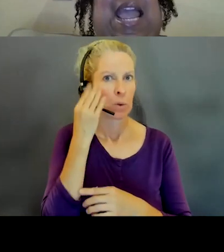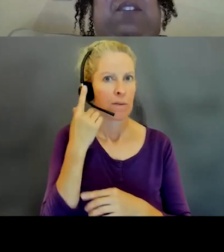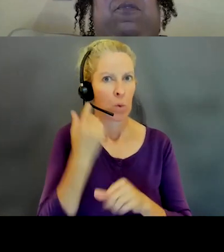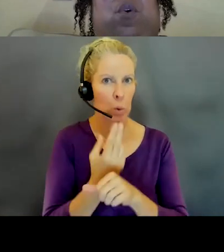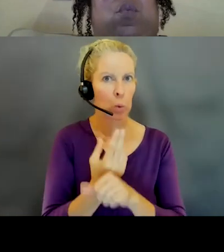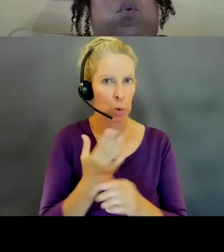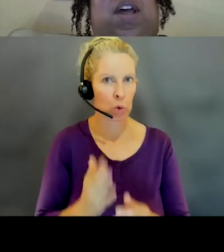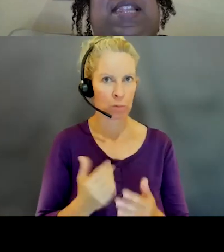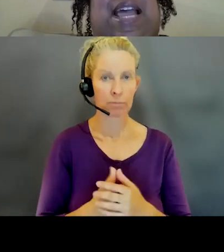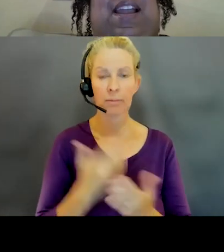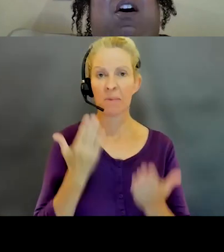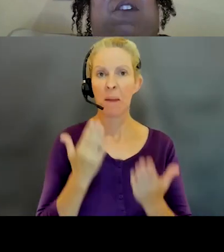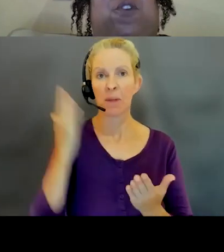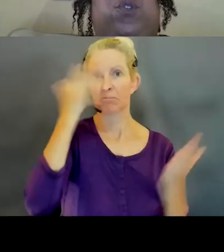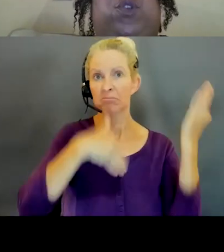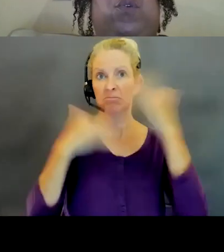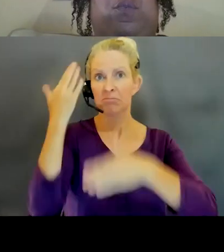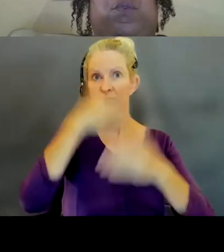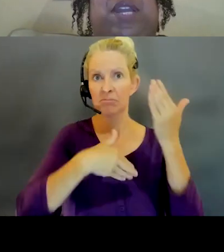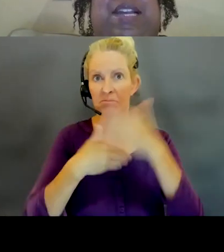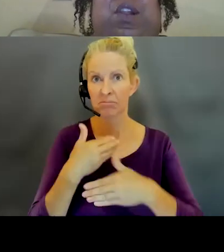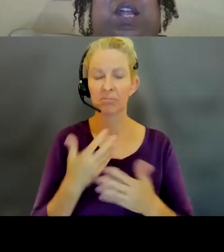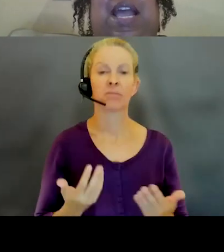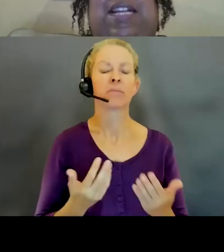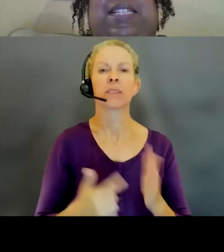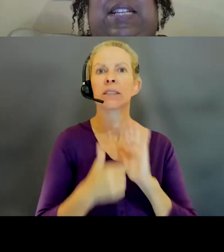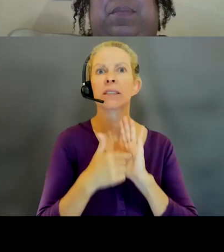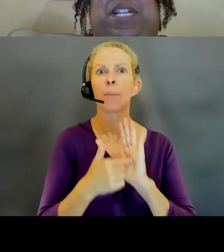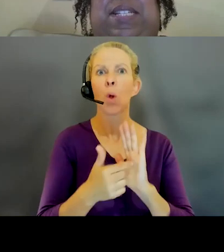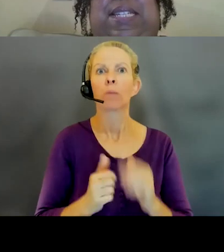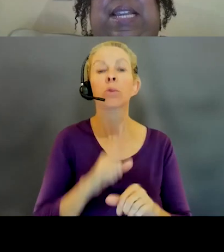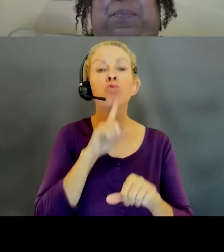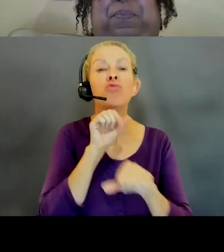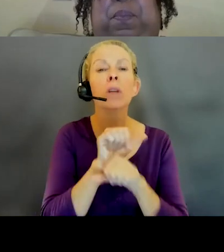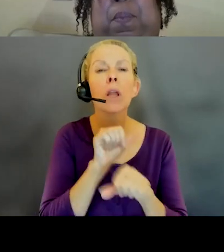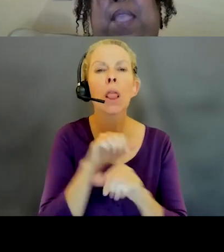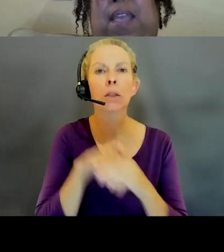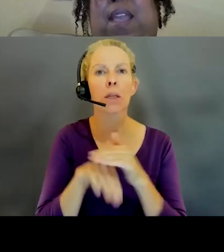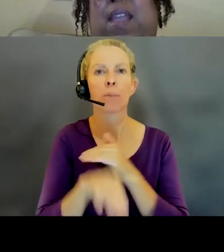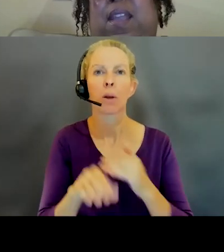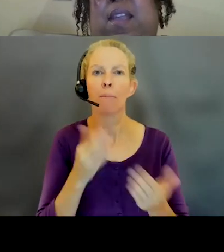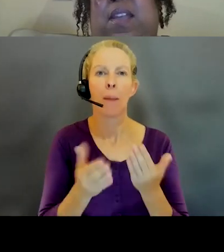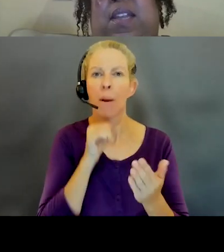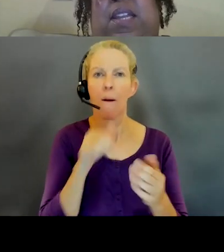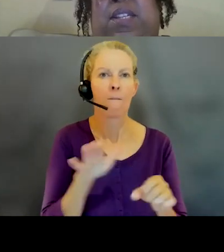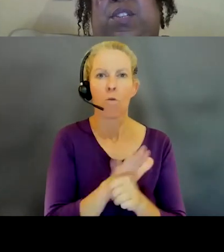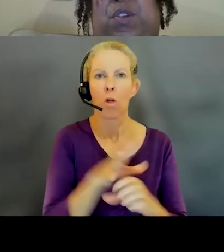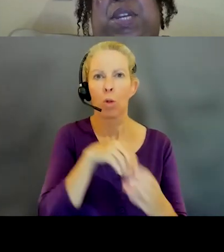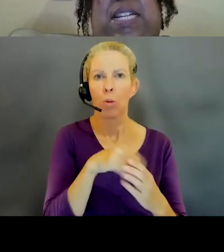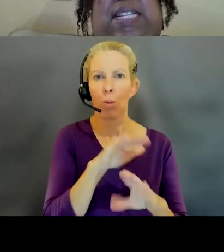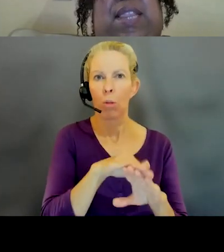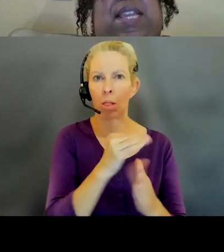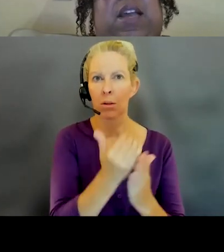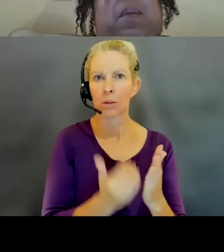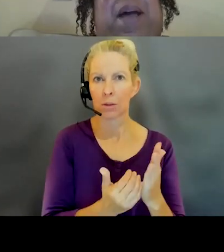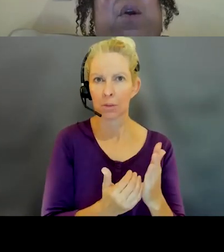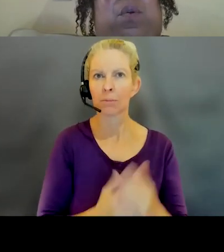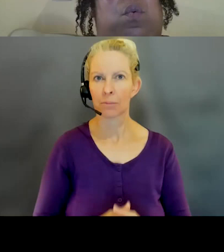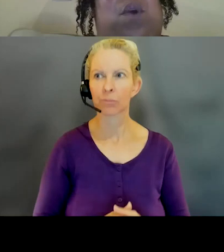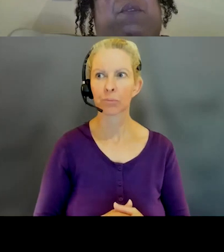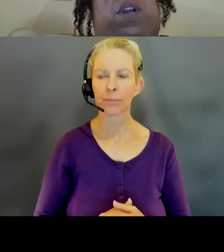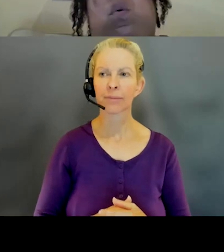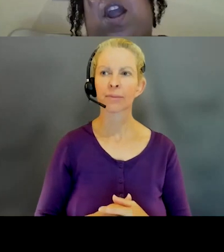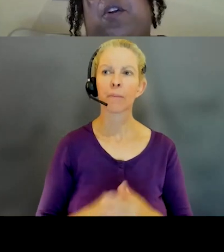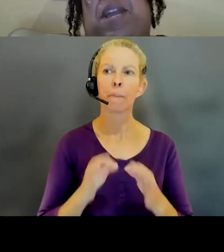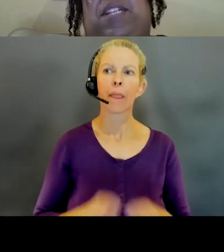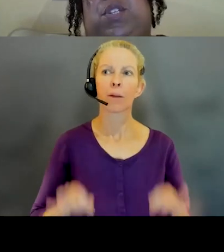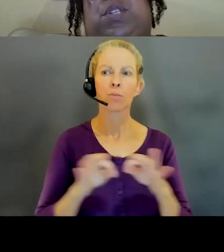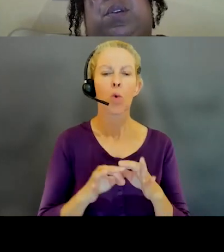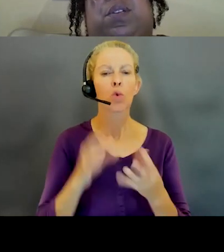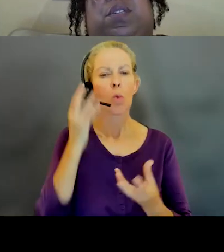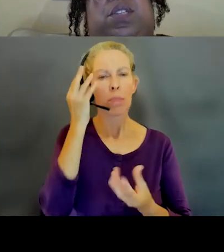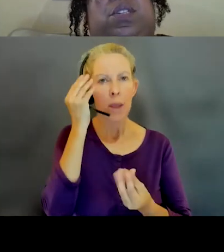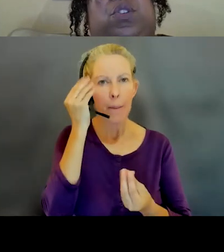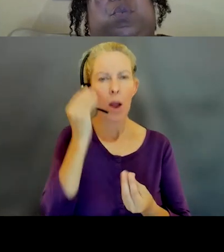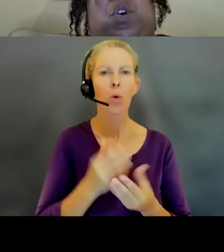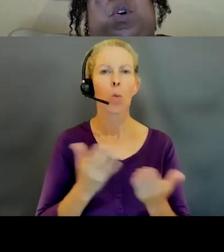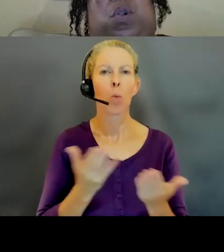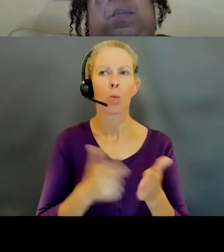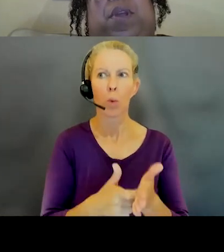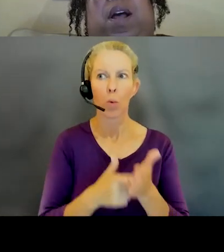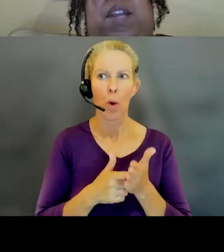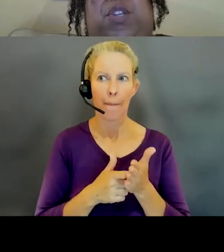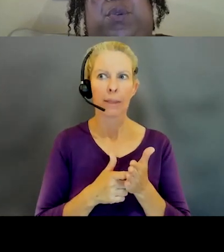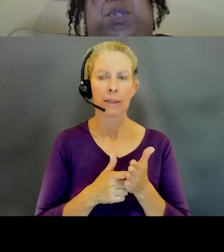and for one that offers real accessibility. So you need to think about what requirements you will use